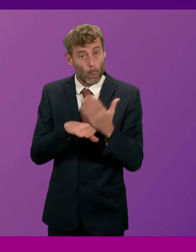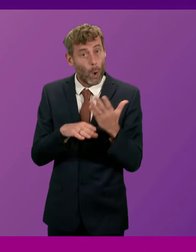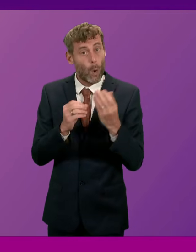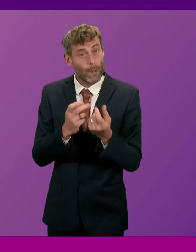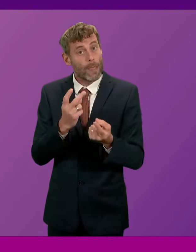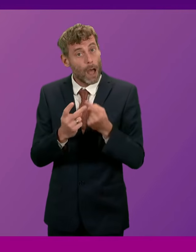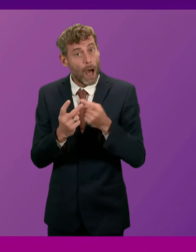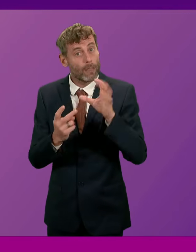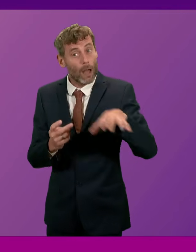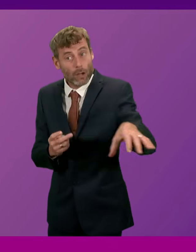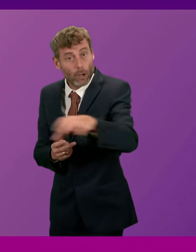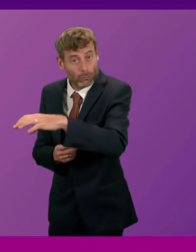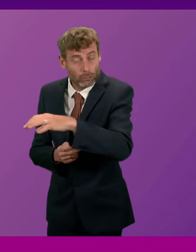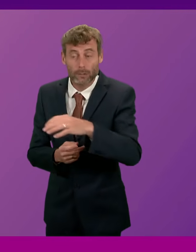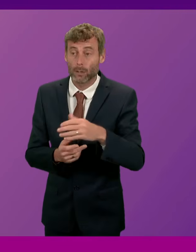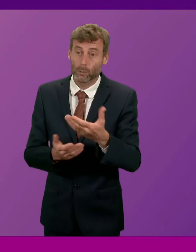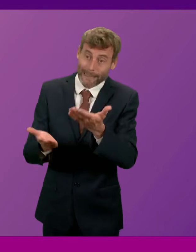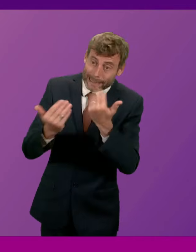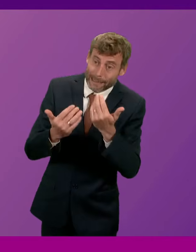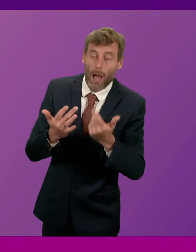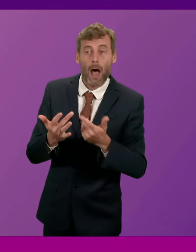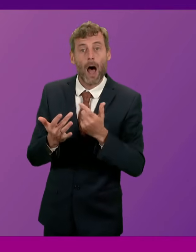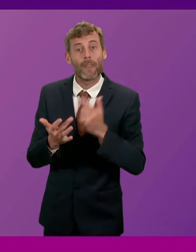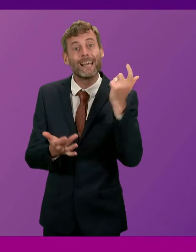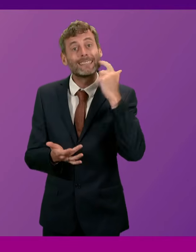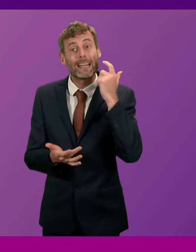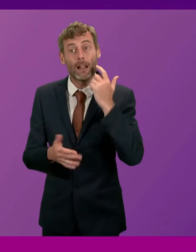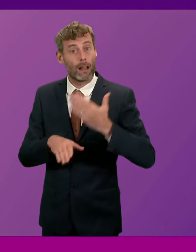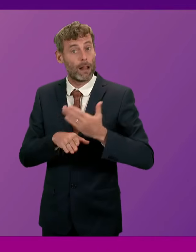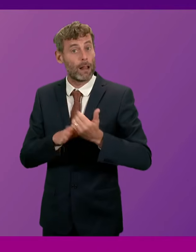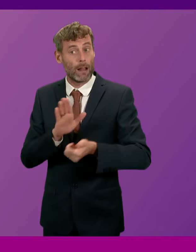bring dental practitioners into this country to supplement the other training work that we are